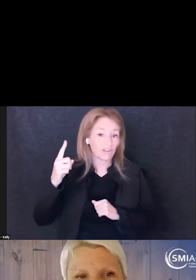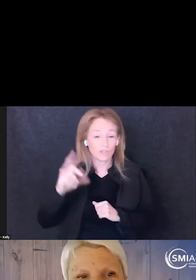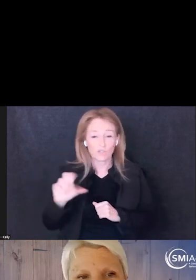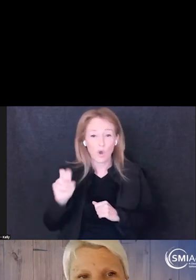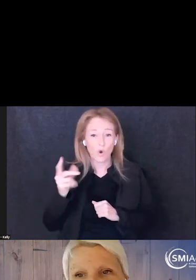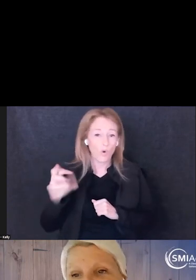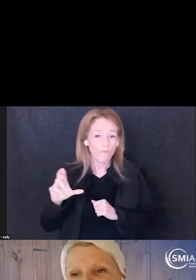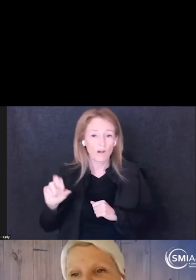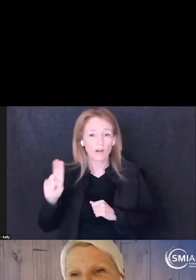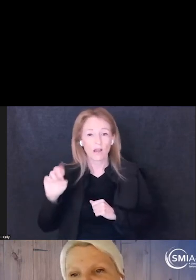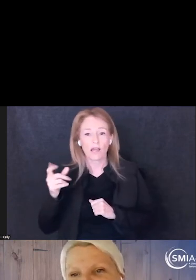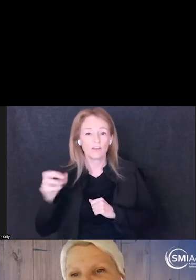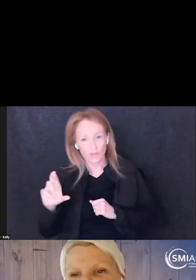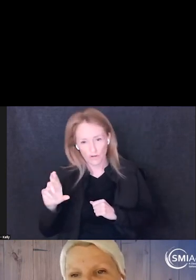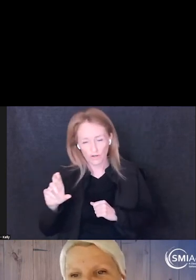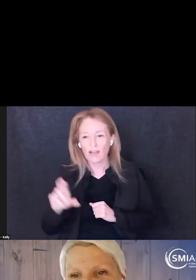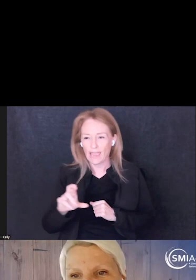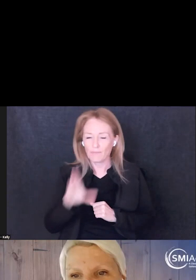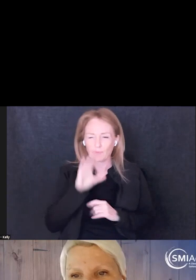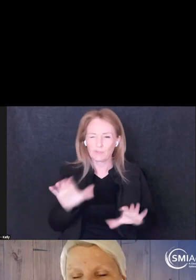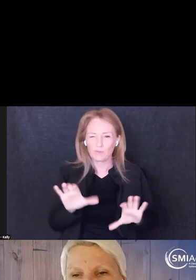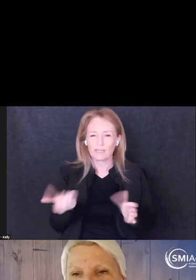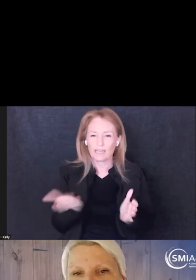I AM GOING TO BRING FORWARD RIN TO HELP US WITH THIS.